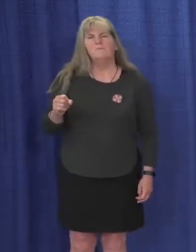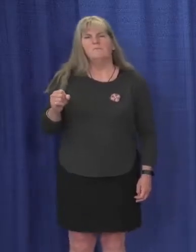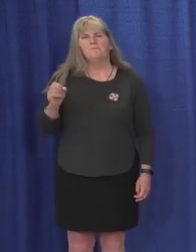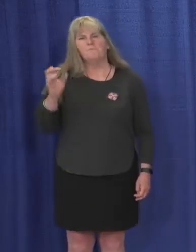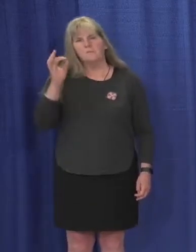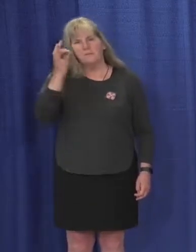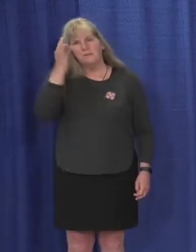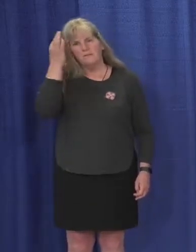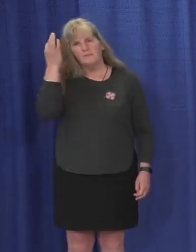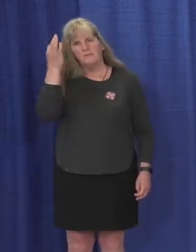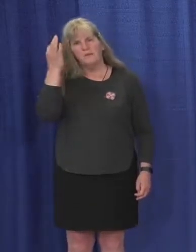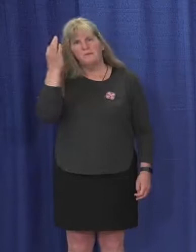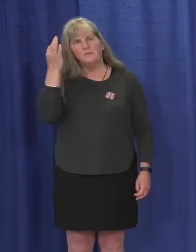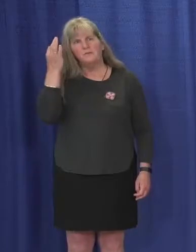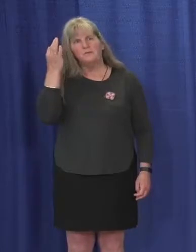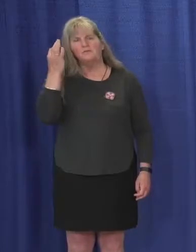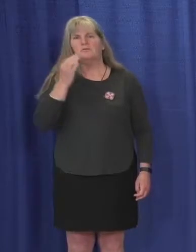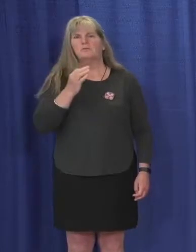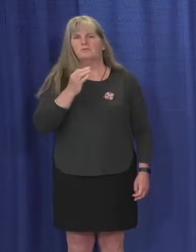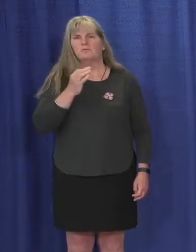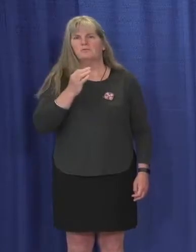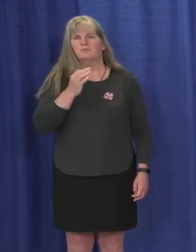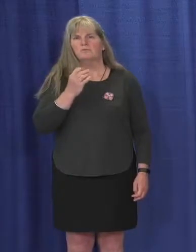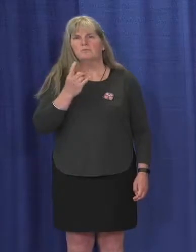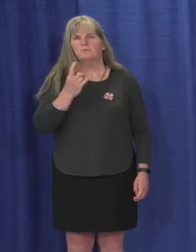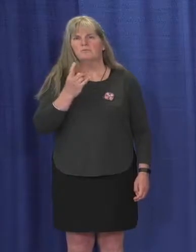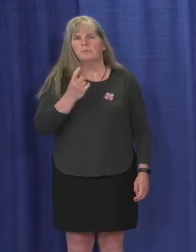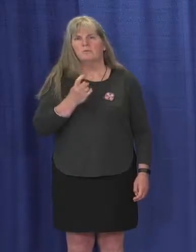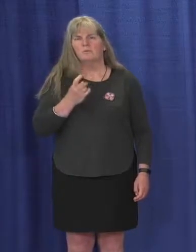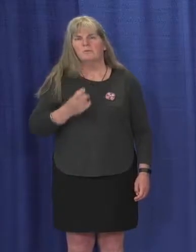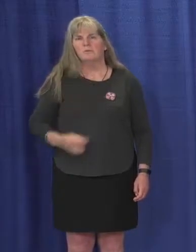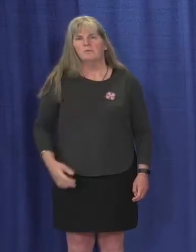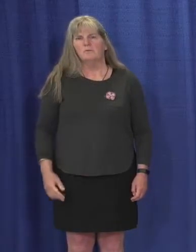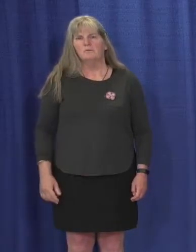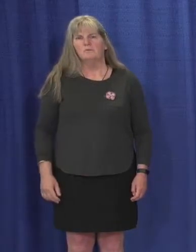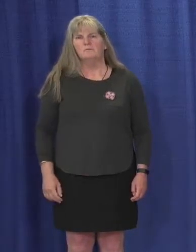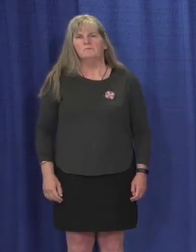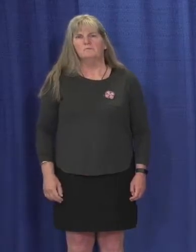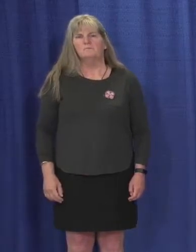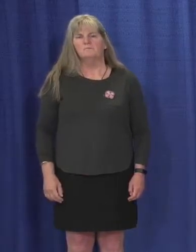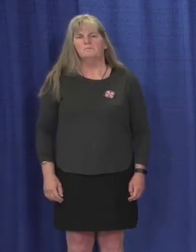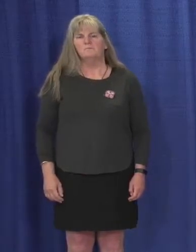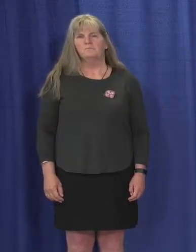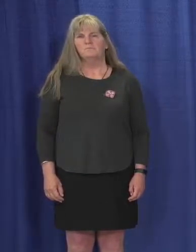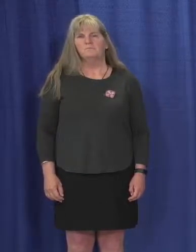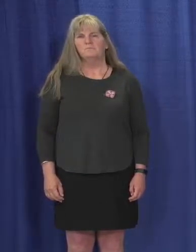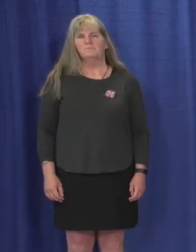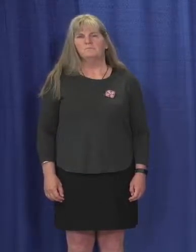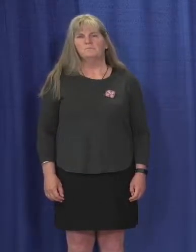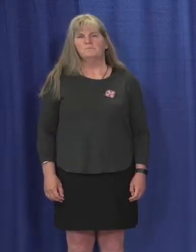Pat: Do have another question? [ Speaking French ]